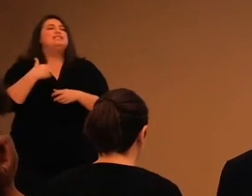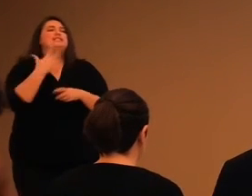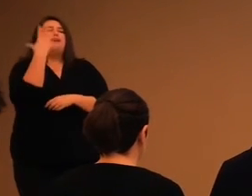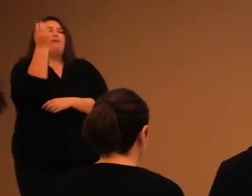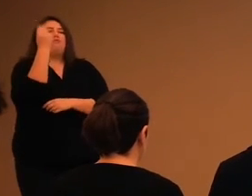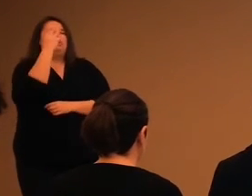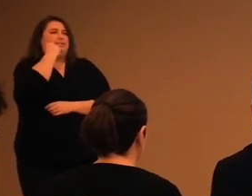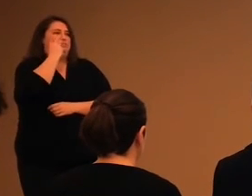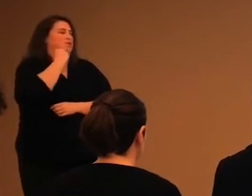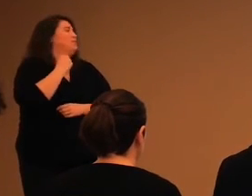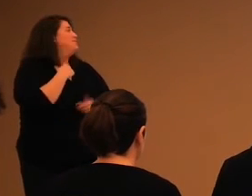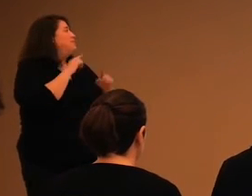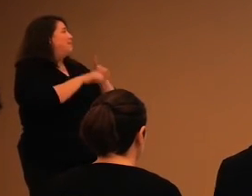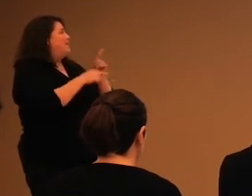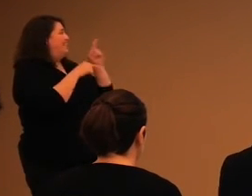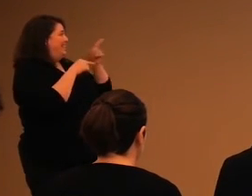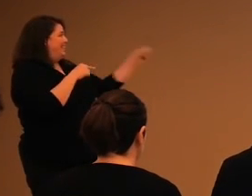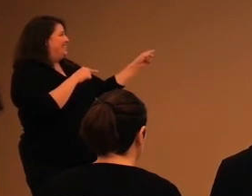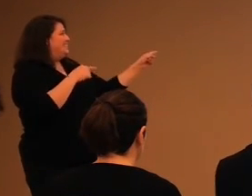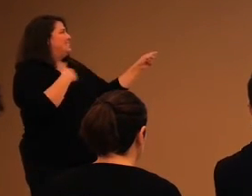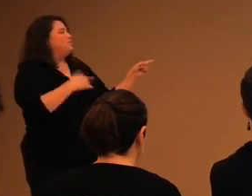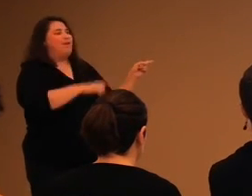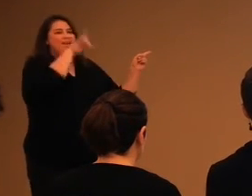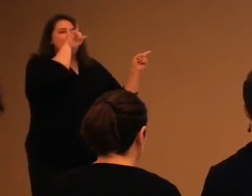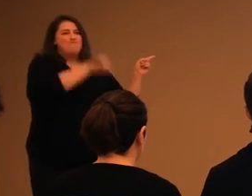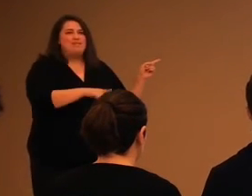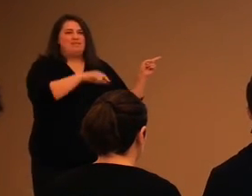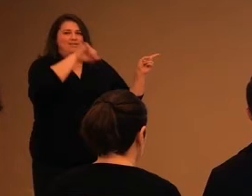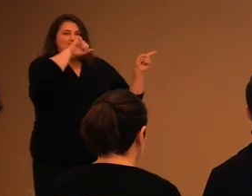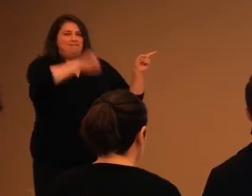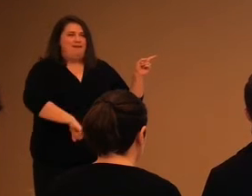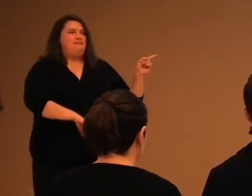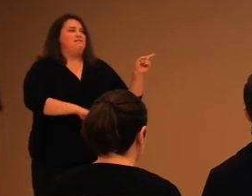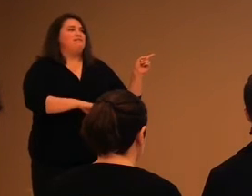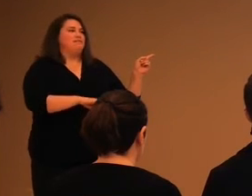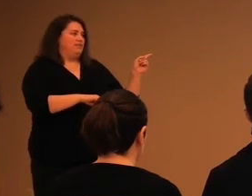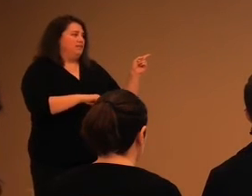But this is what I really love that connects to what Rachel told me the session was is